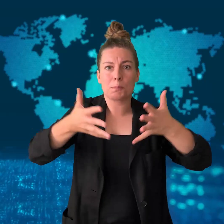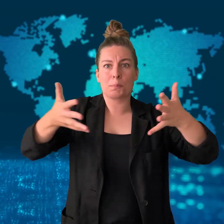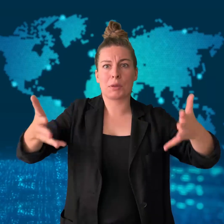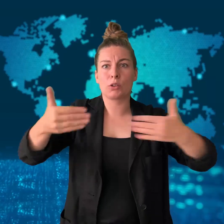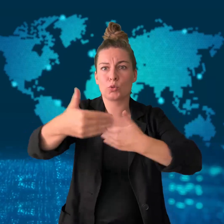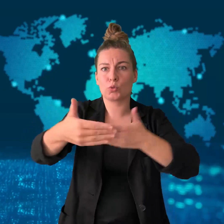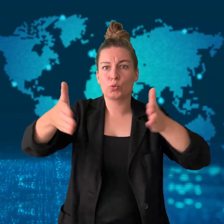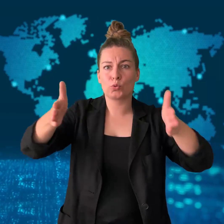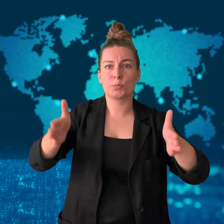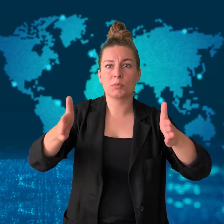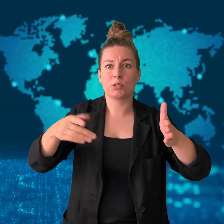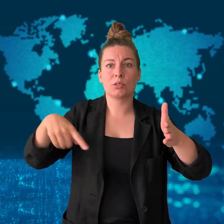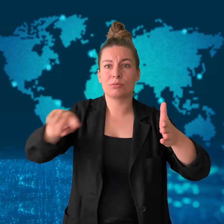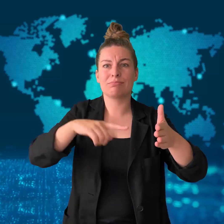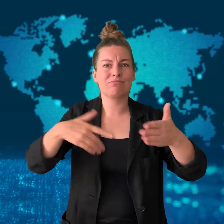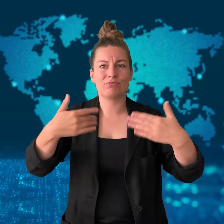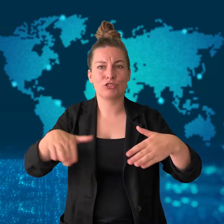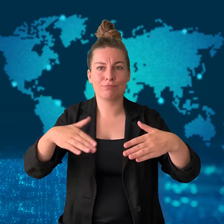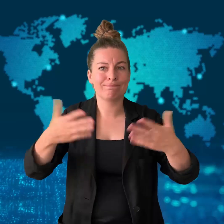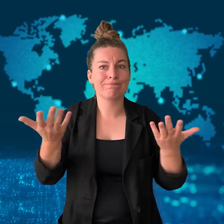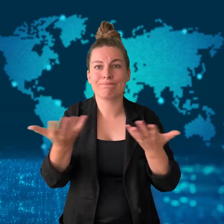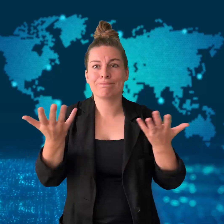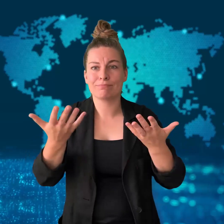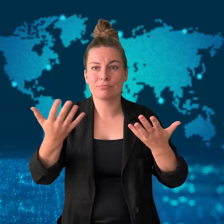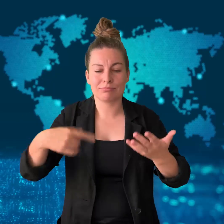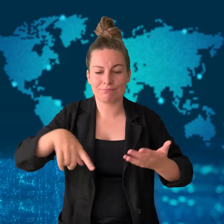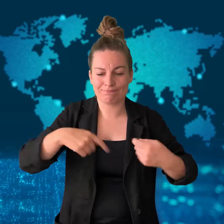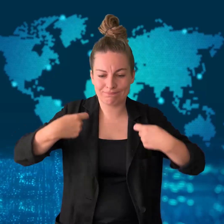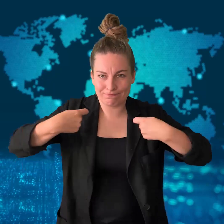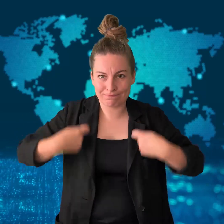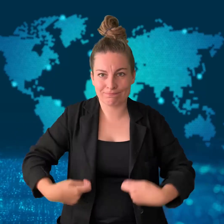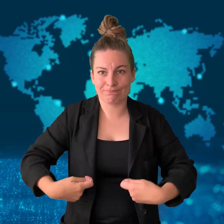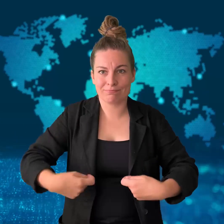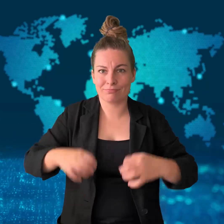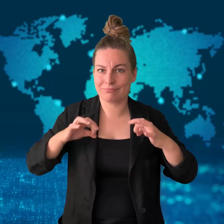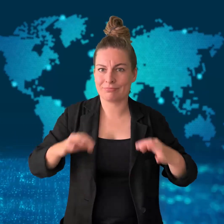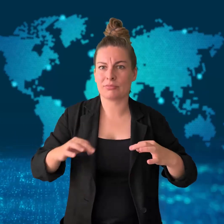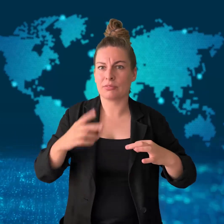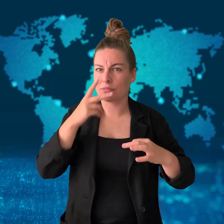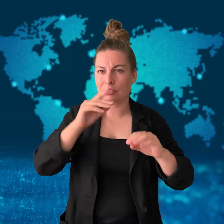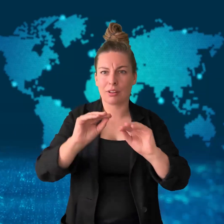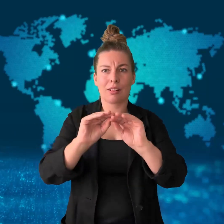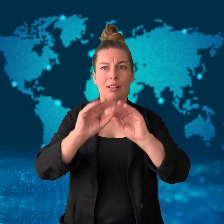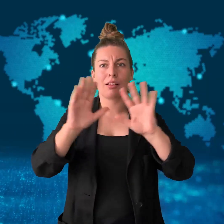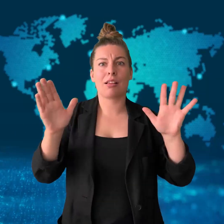protest the monarchy.